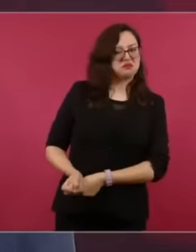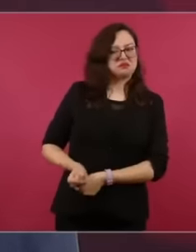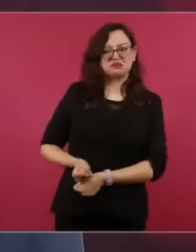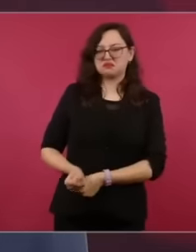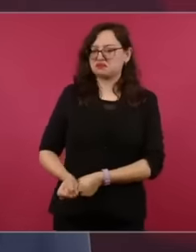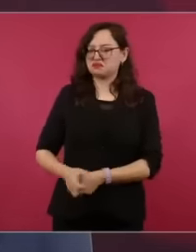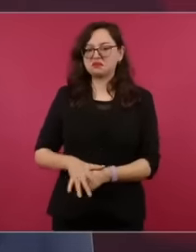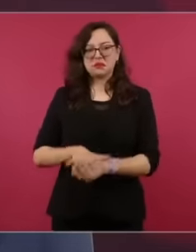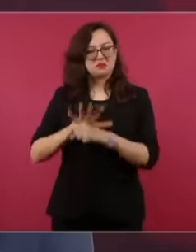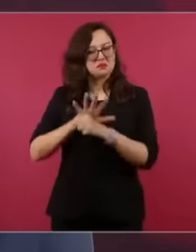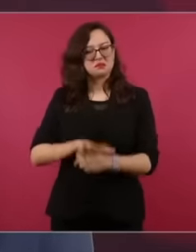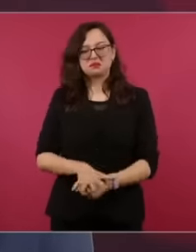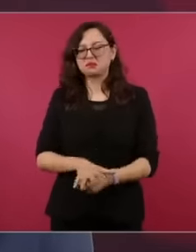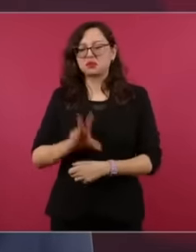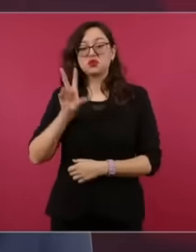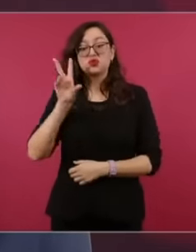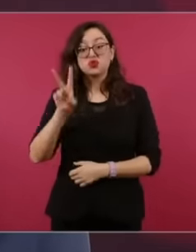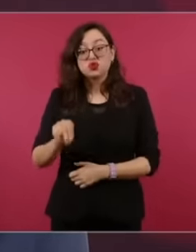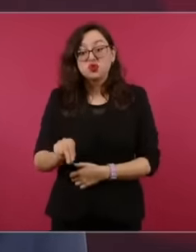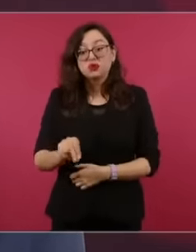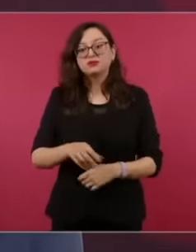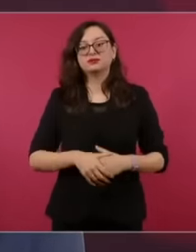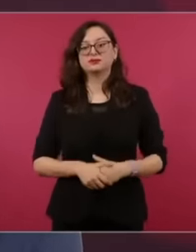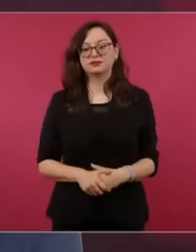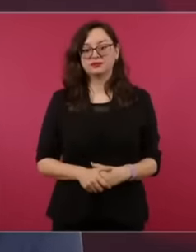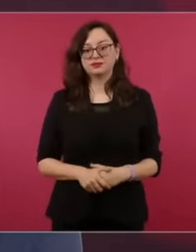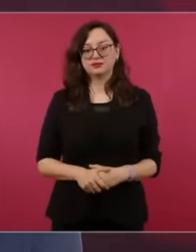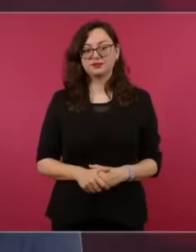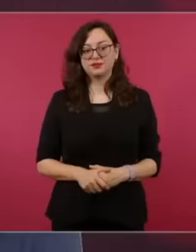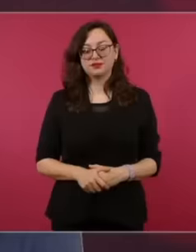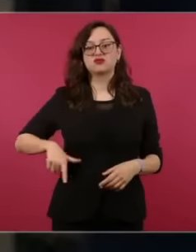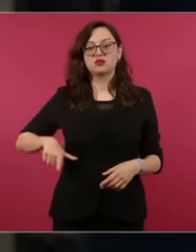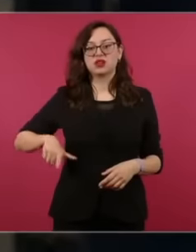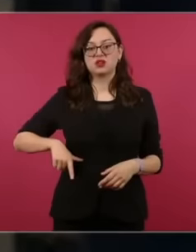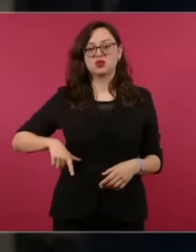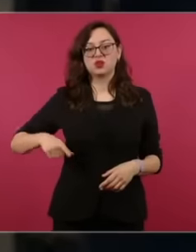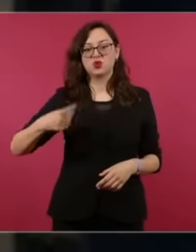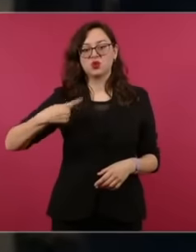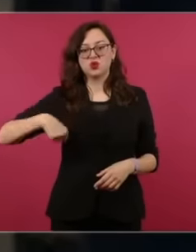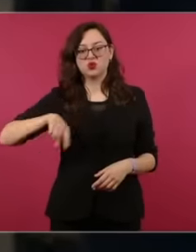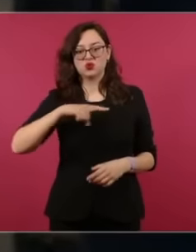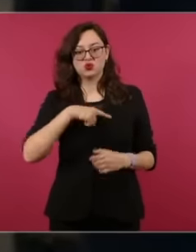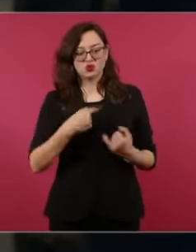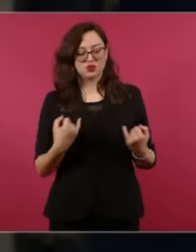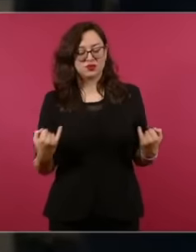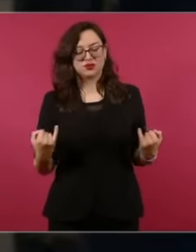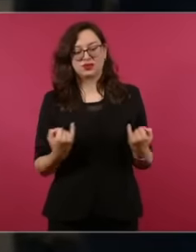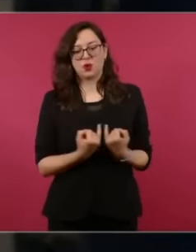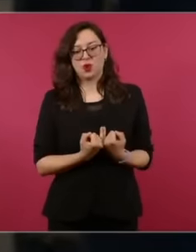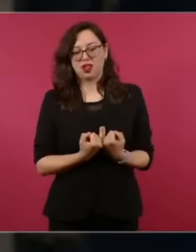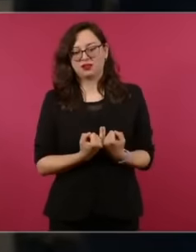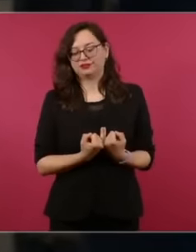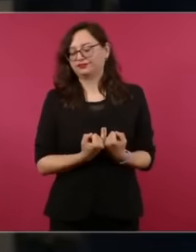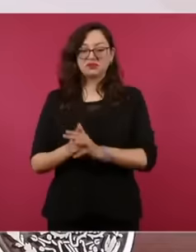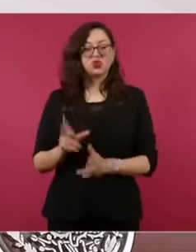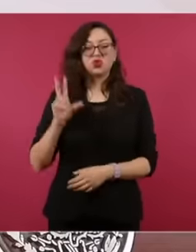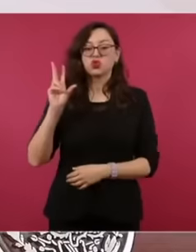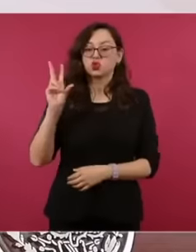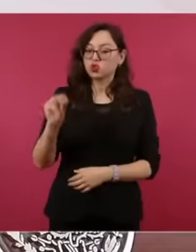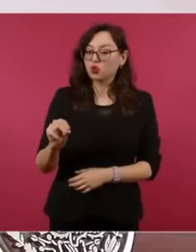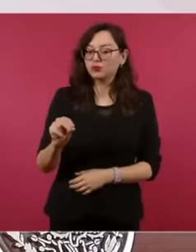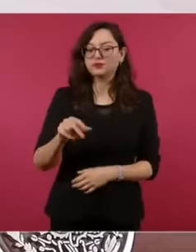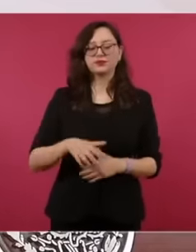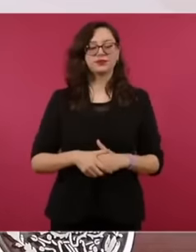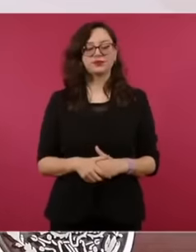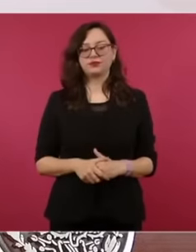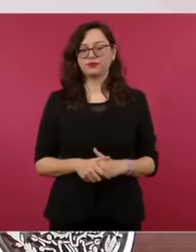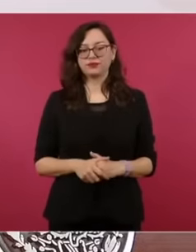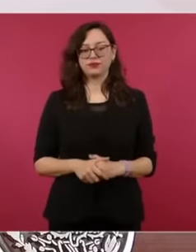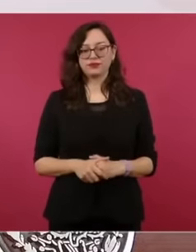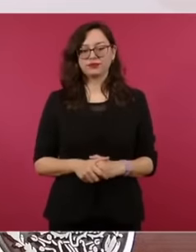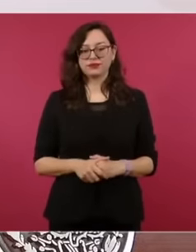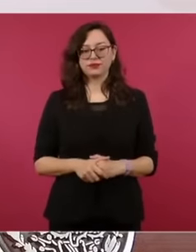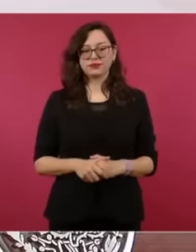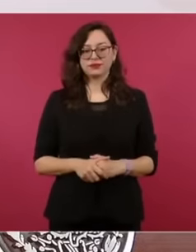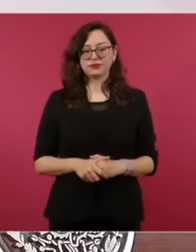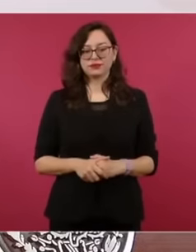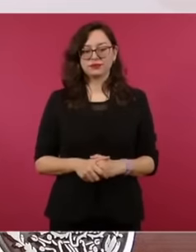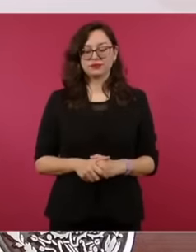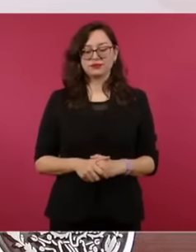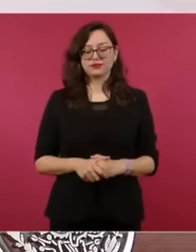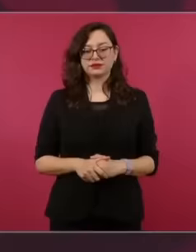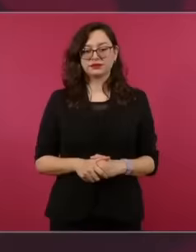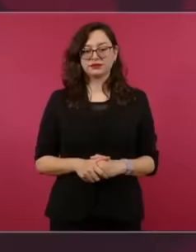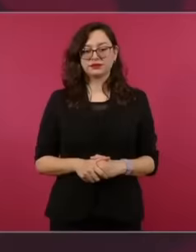do not order massacres, not as a